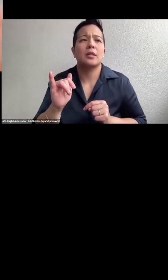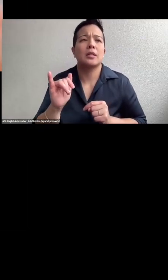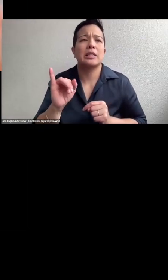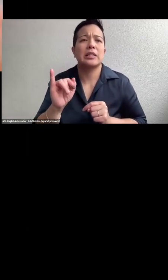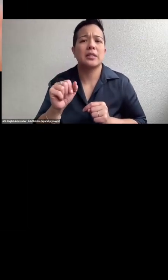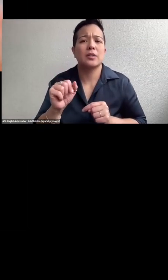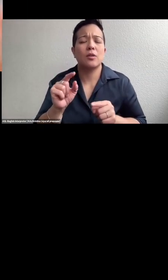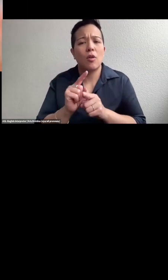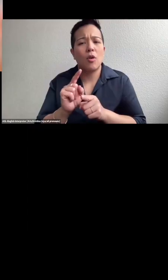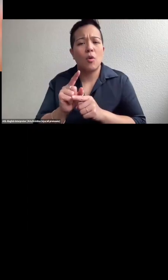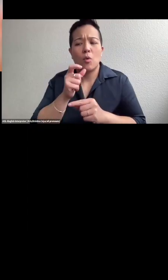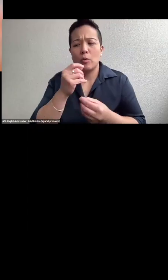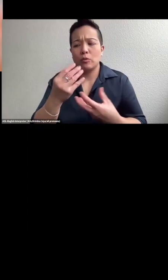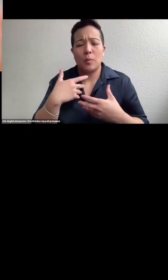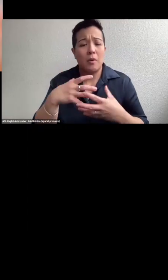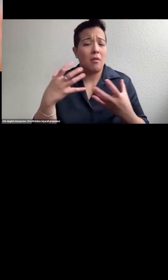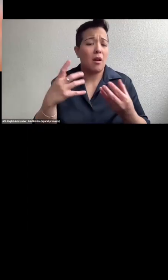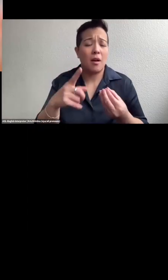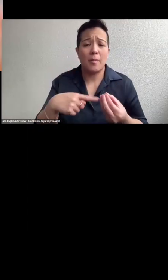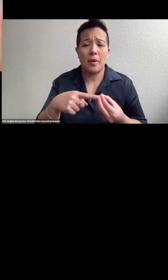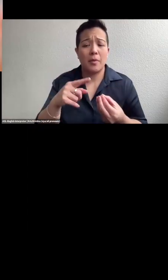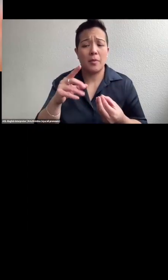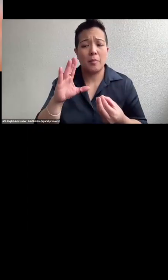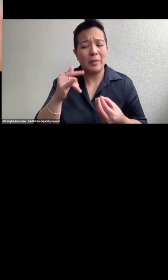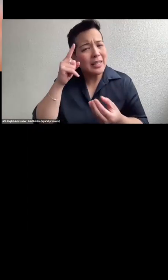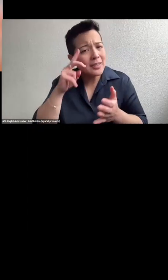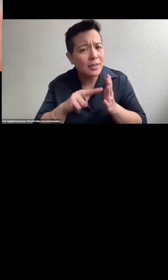also taught me a lot about being intentional about